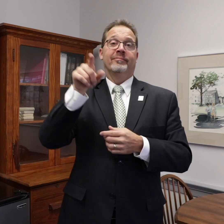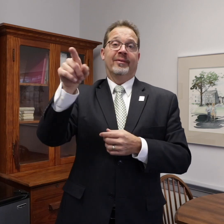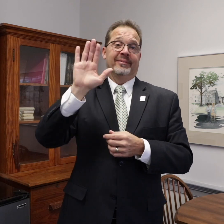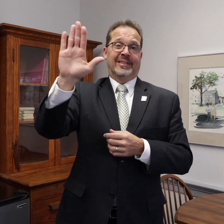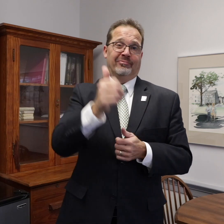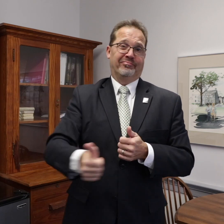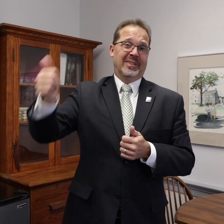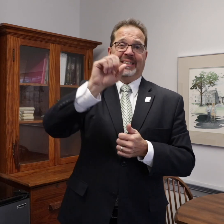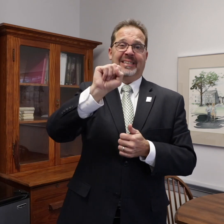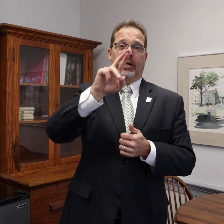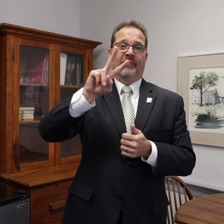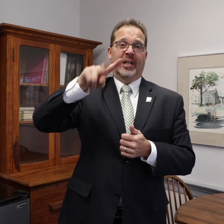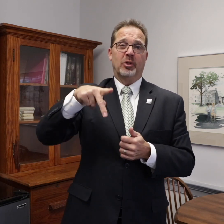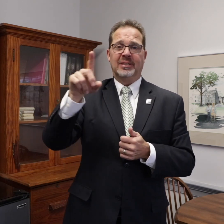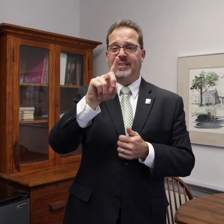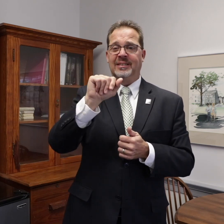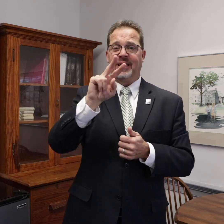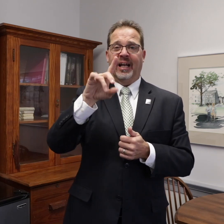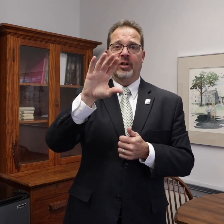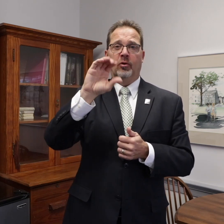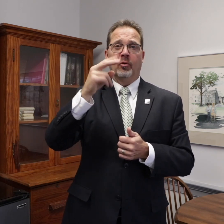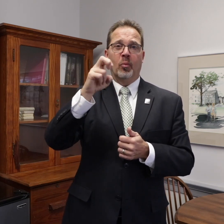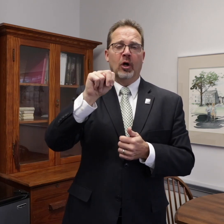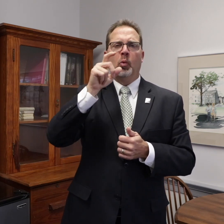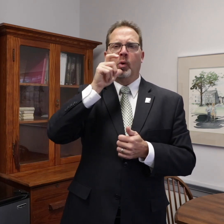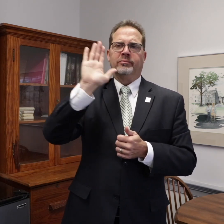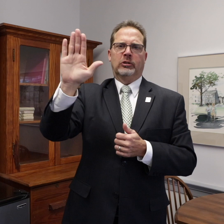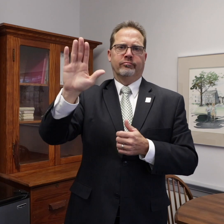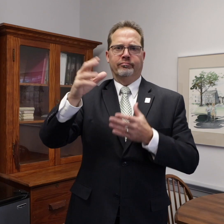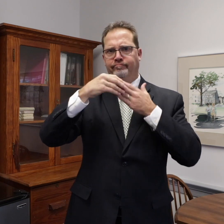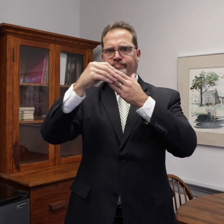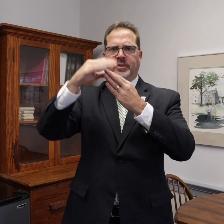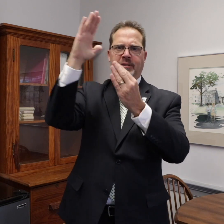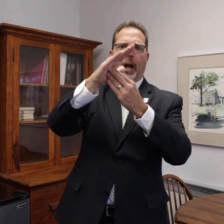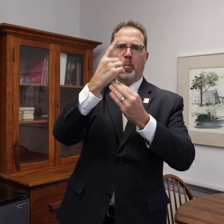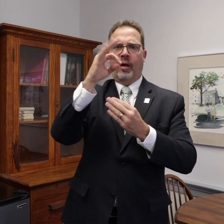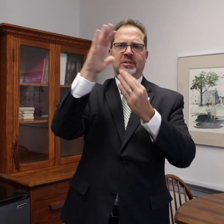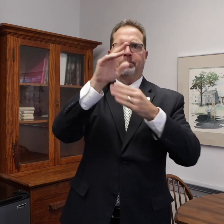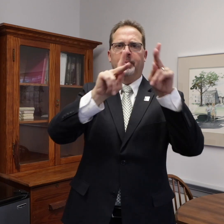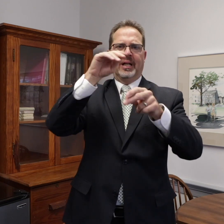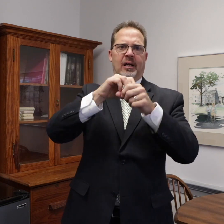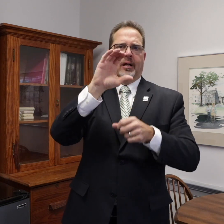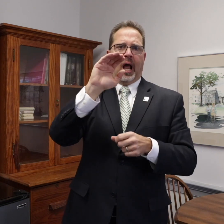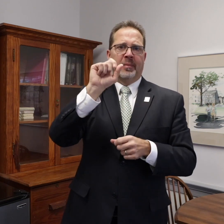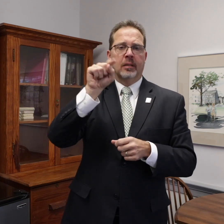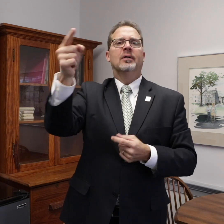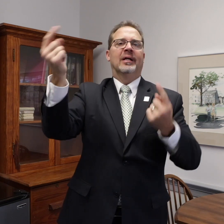of Comcast, came to PSD to share the news of the collaboration with CSD. Camera